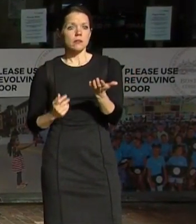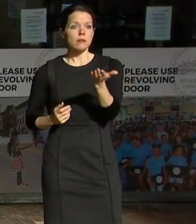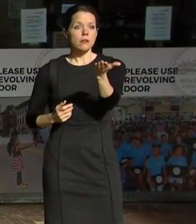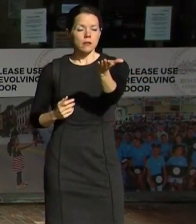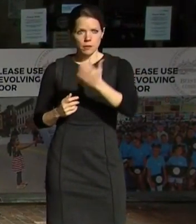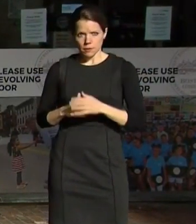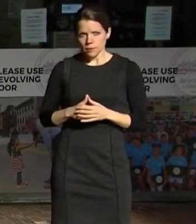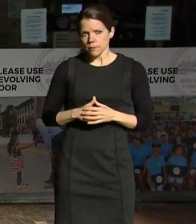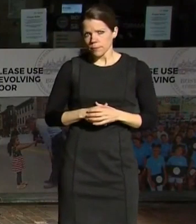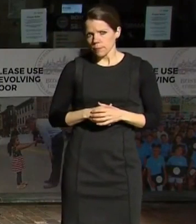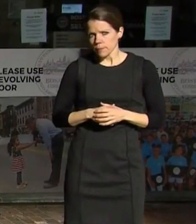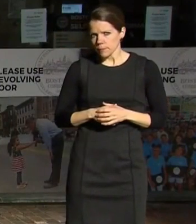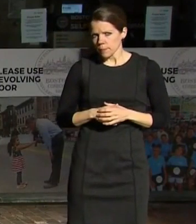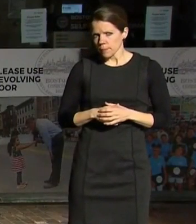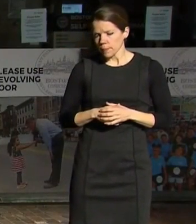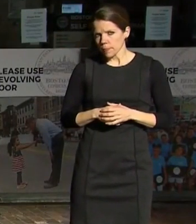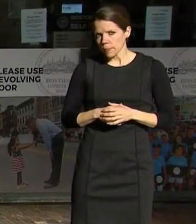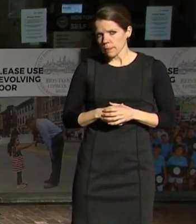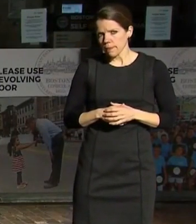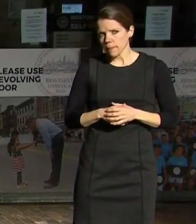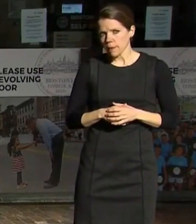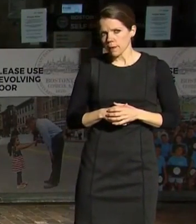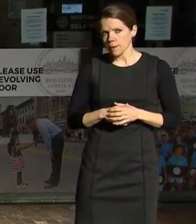WARRIOR IN HEAVEN. ANY QUESTIONS FOR THE